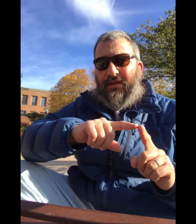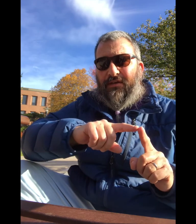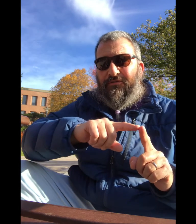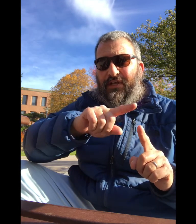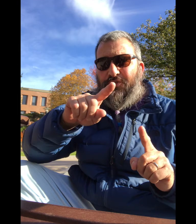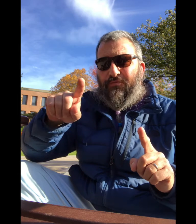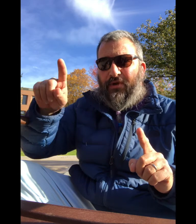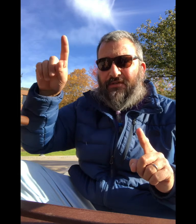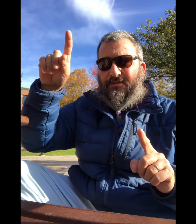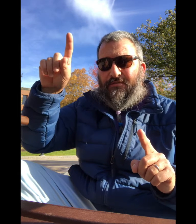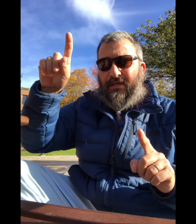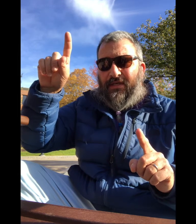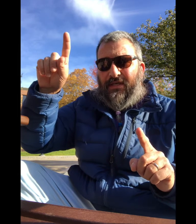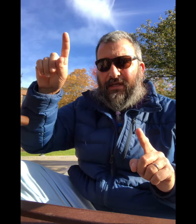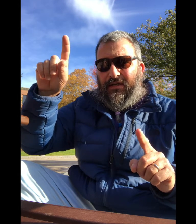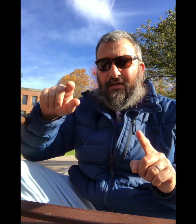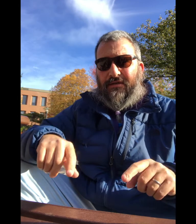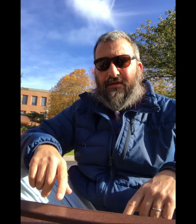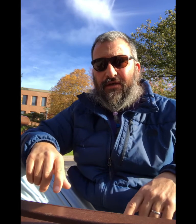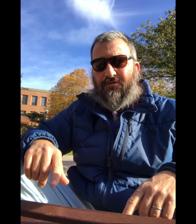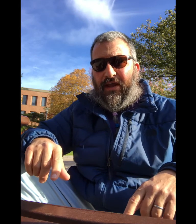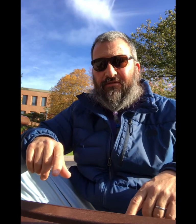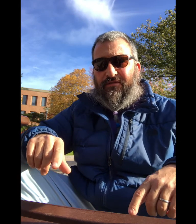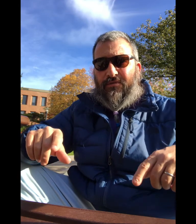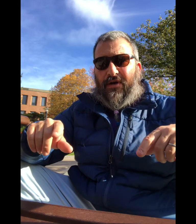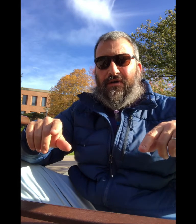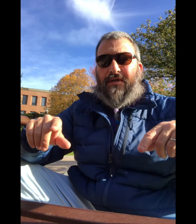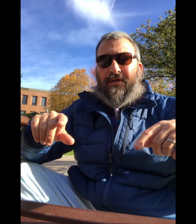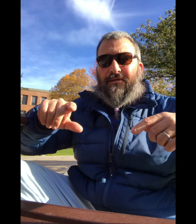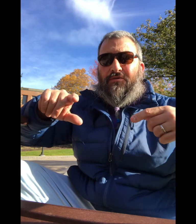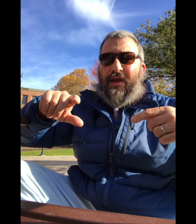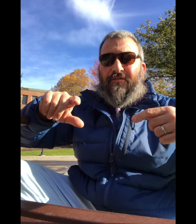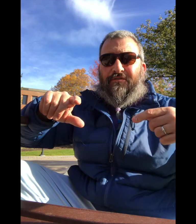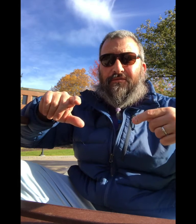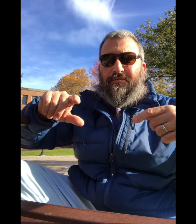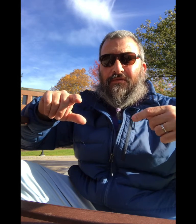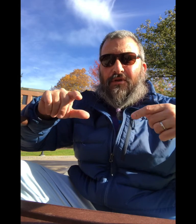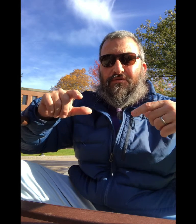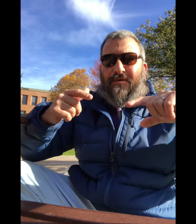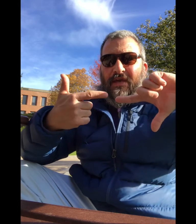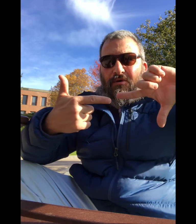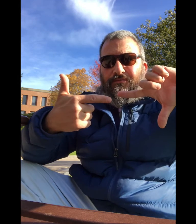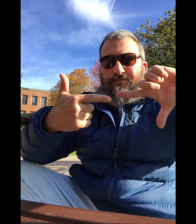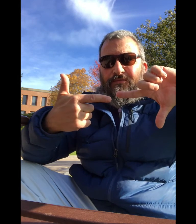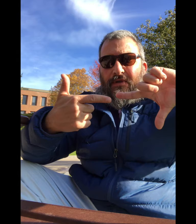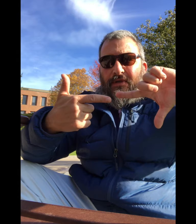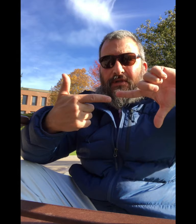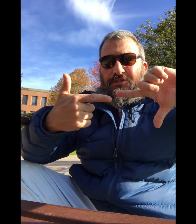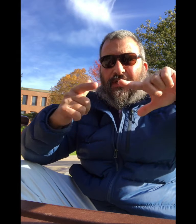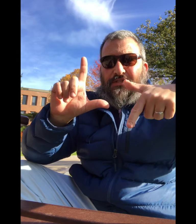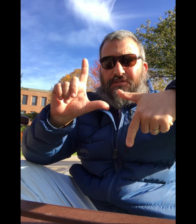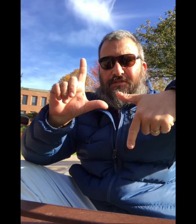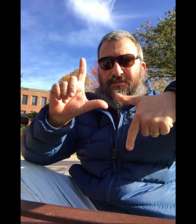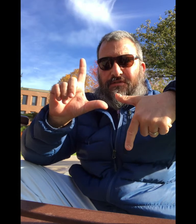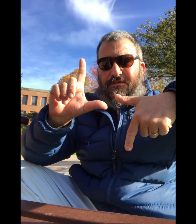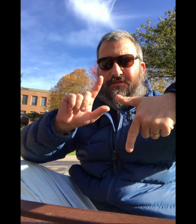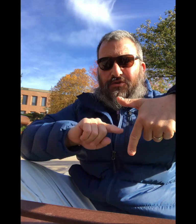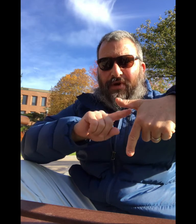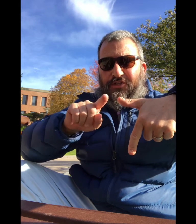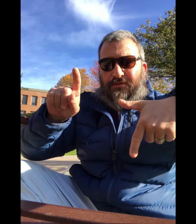an inflection point in a graph, where the graph somehow changes direction.